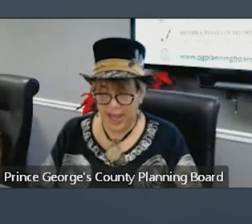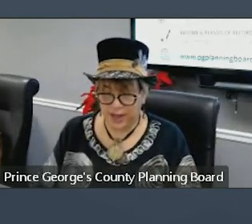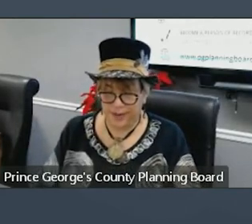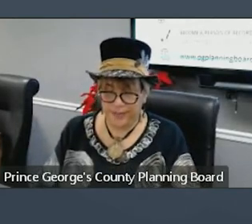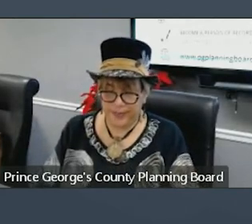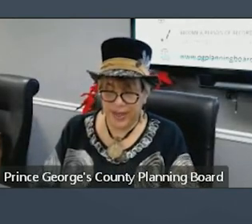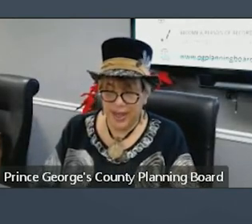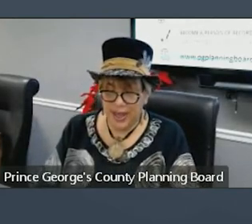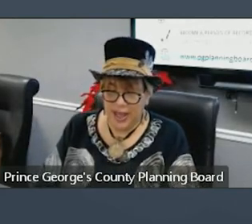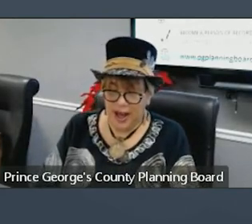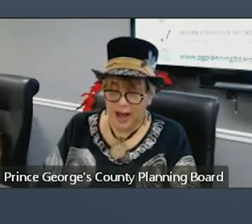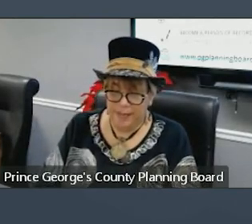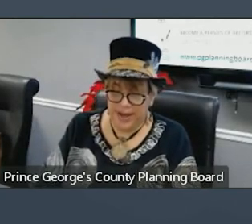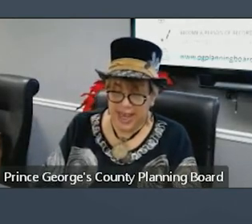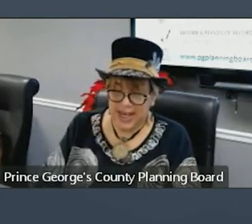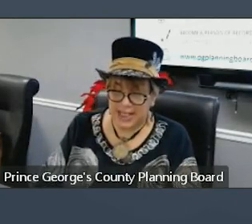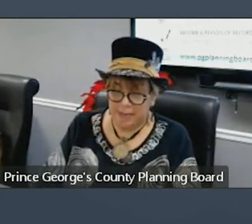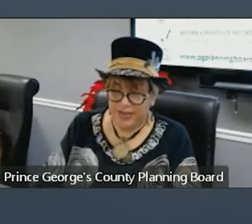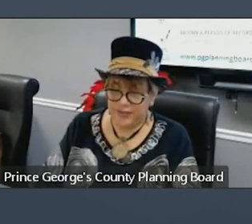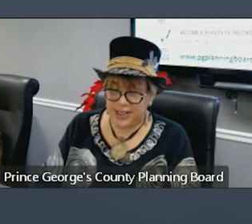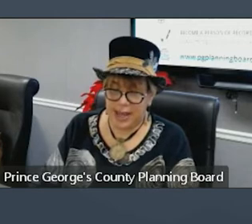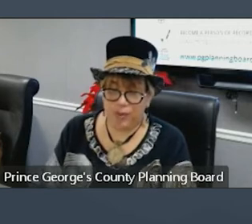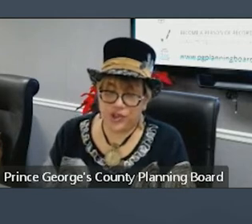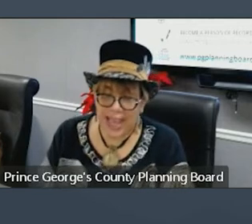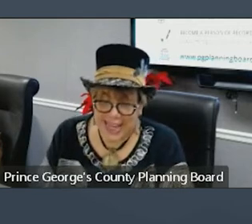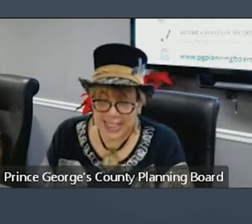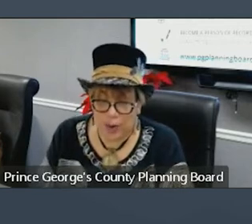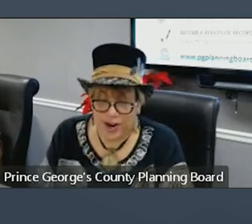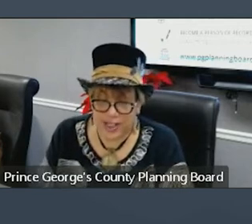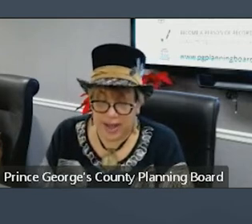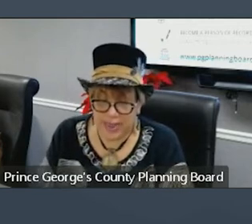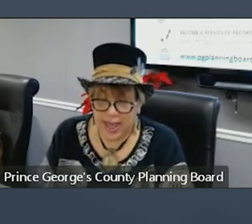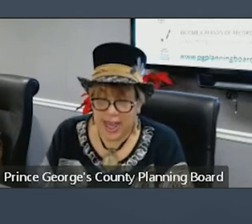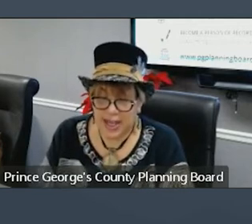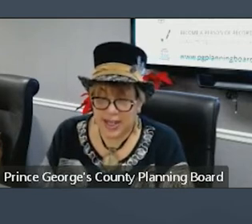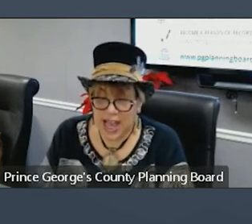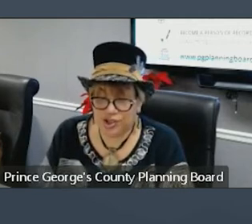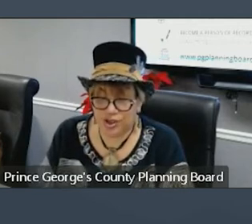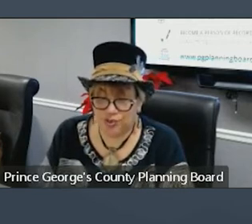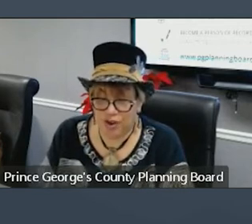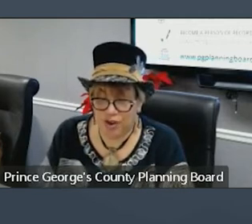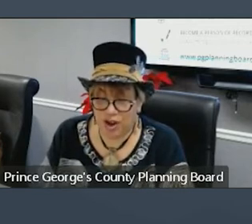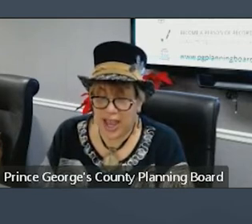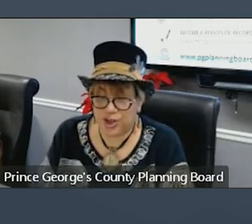Thank you, again it's the month of December, which is AIDS awareness month national drunk and drugged